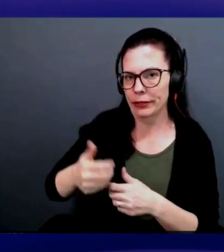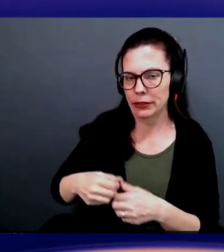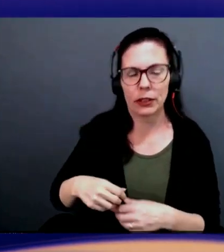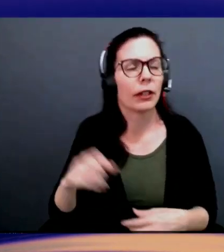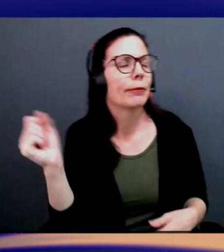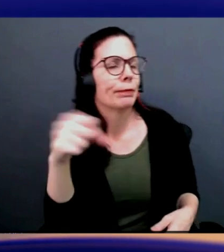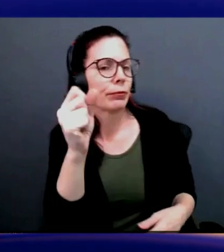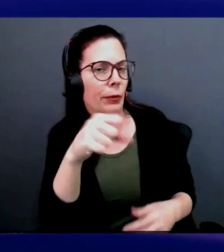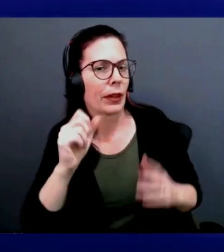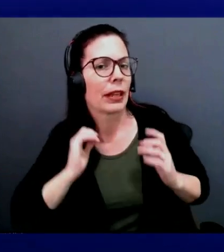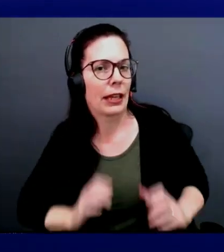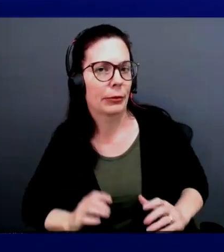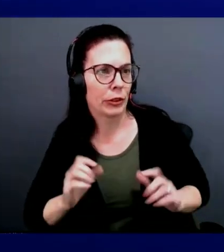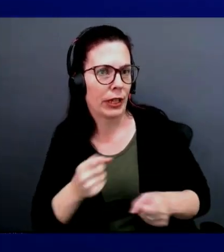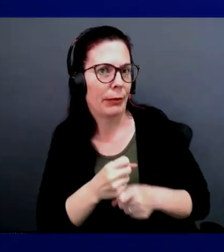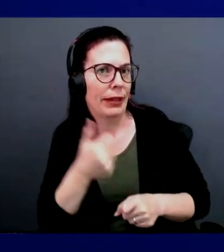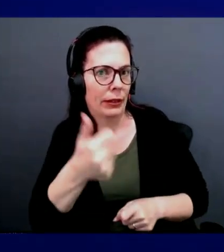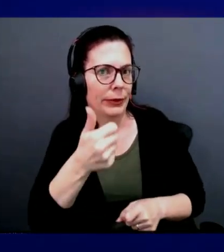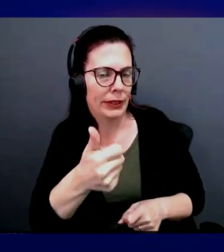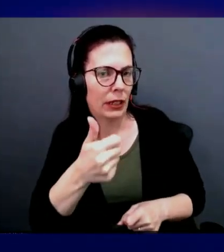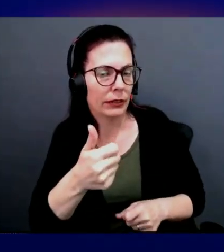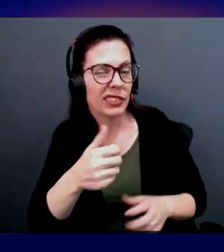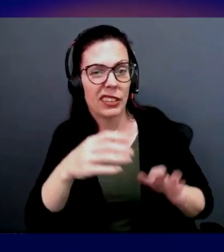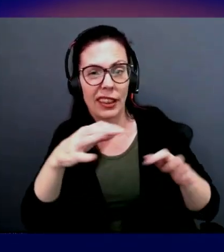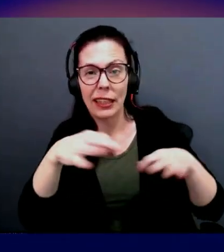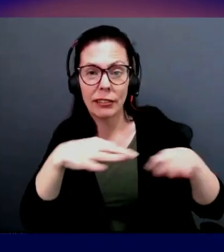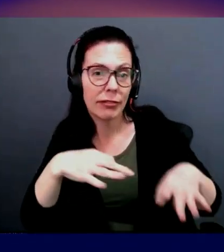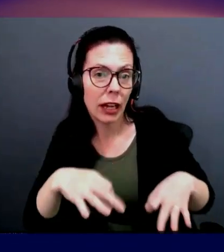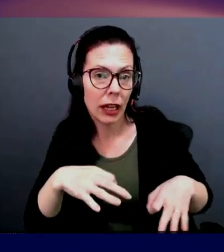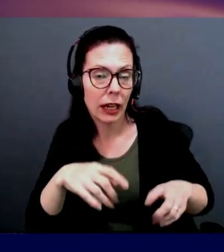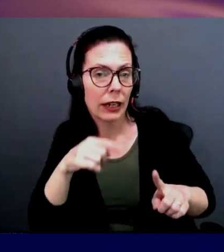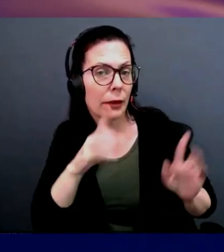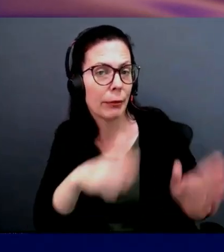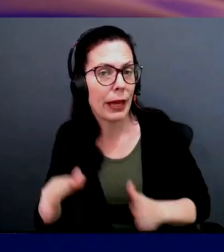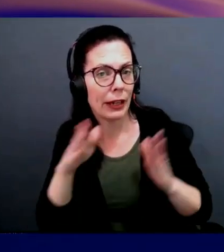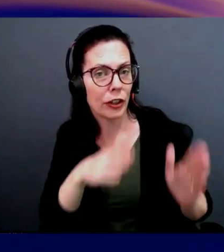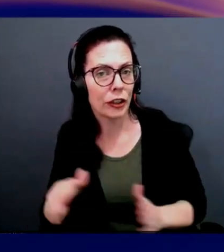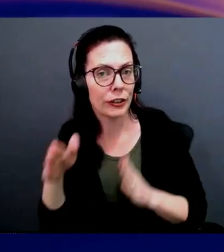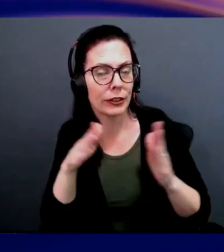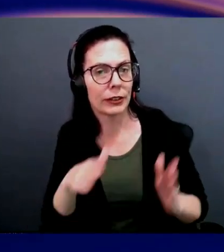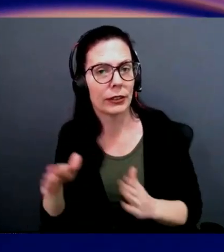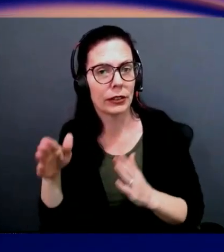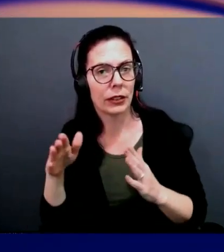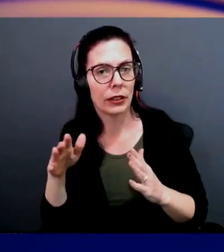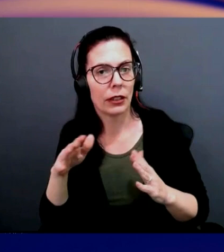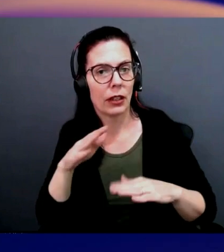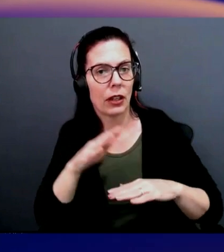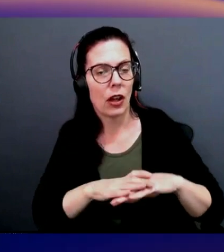So our customers can actually build their own. They can define these patterns on the Visual Studio API.